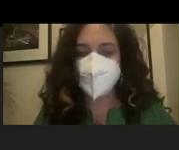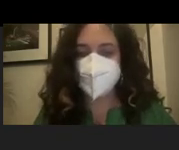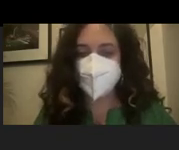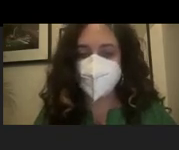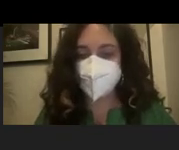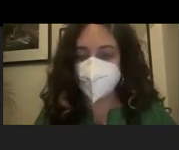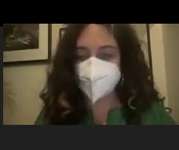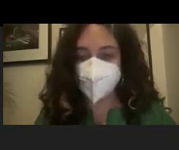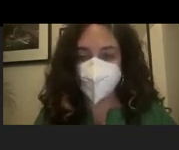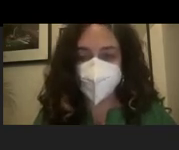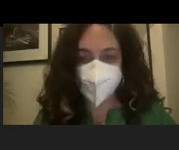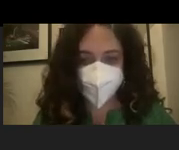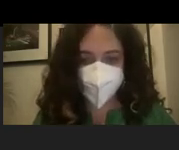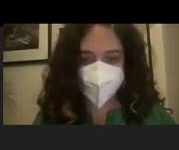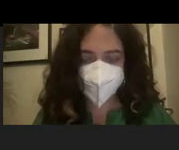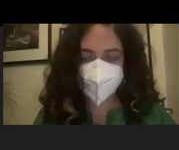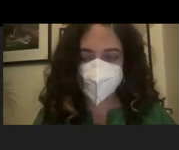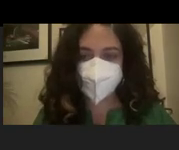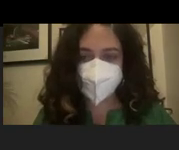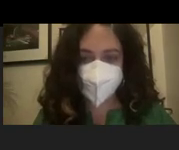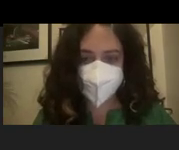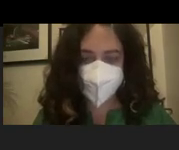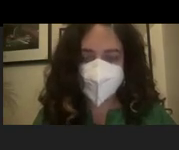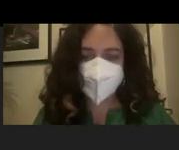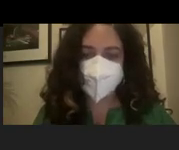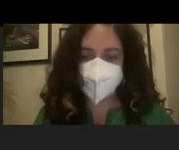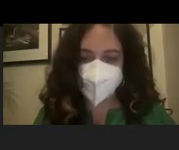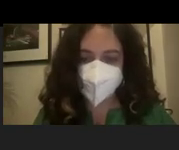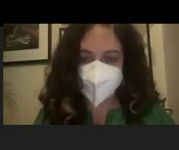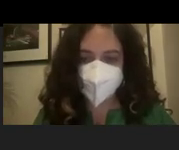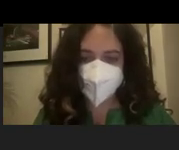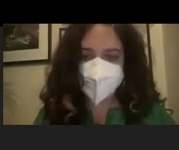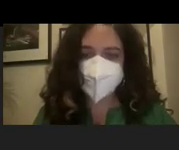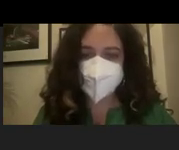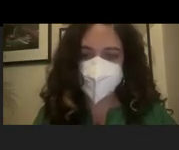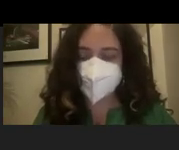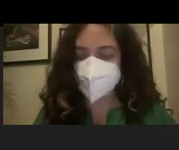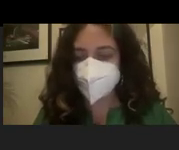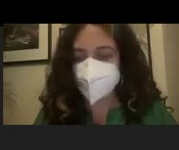including the establishment of asylums sterilization euthanasia to segregate the quote